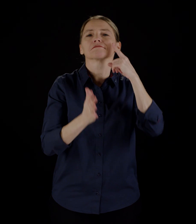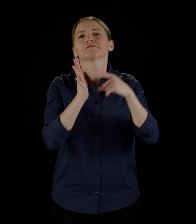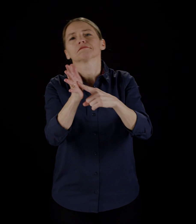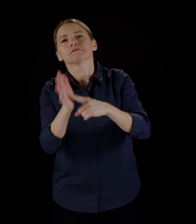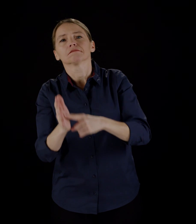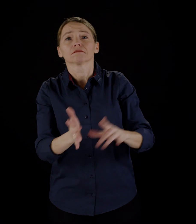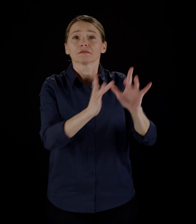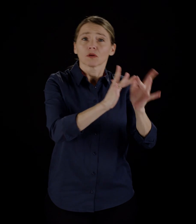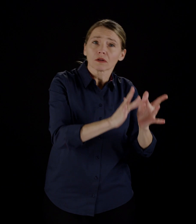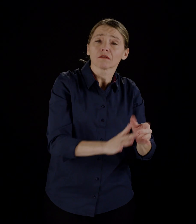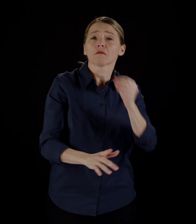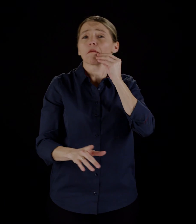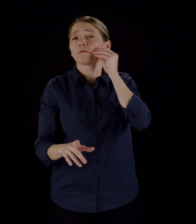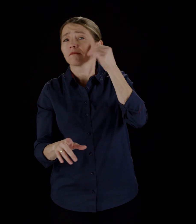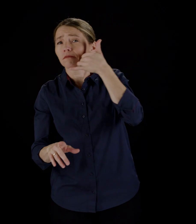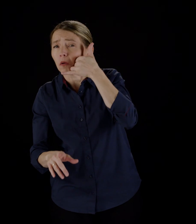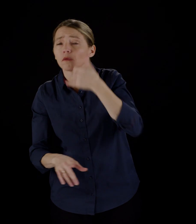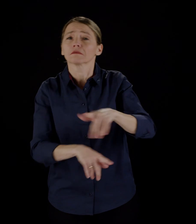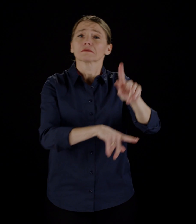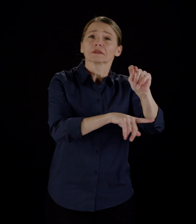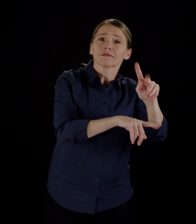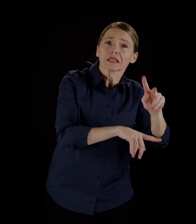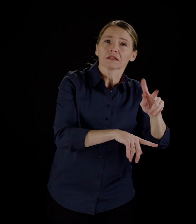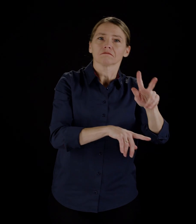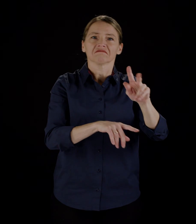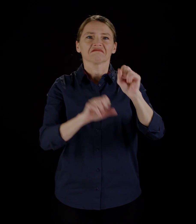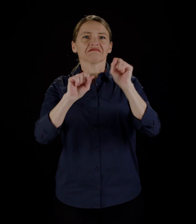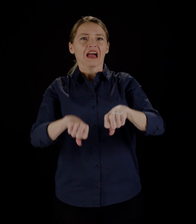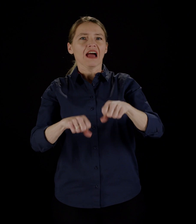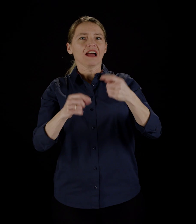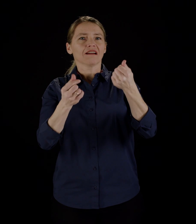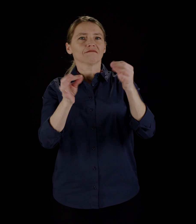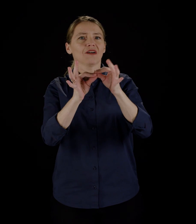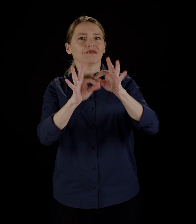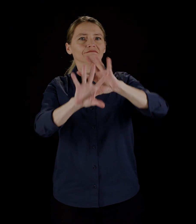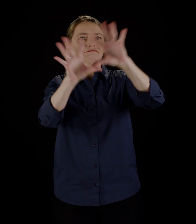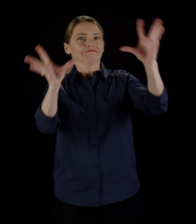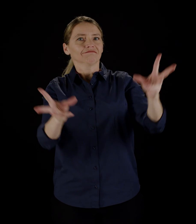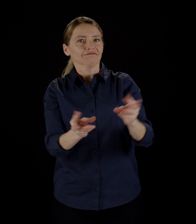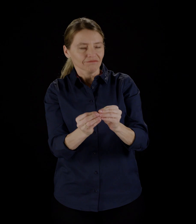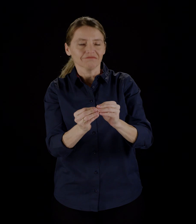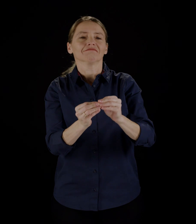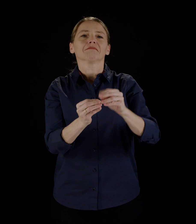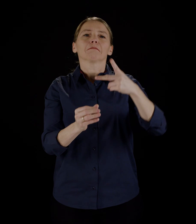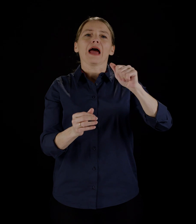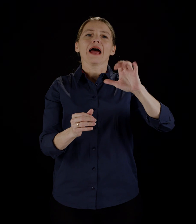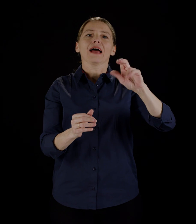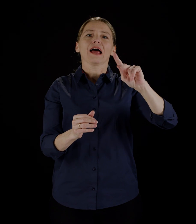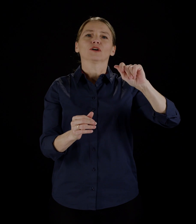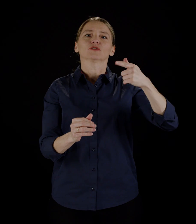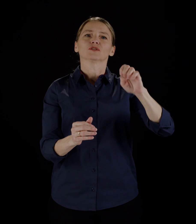For example, Internet, home phone and television subscription could be packaged and sold together